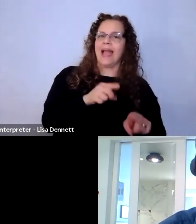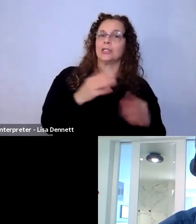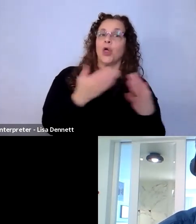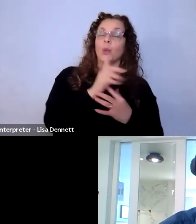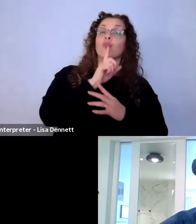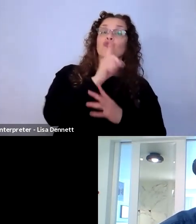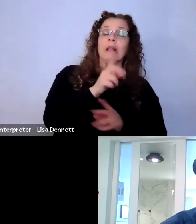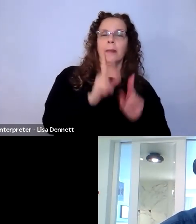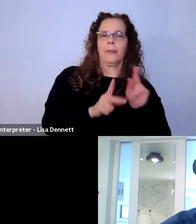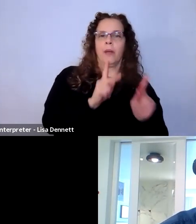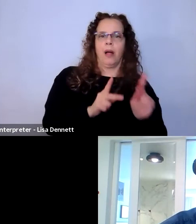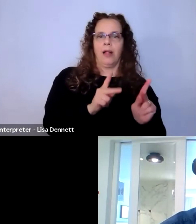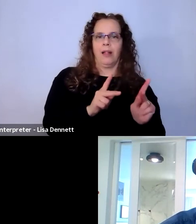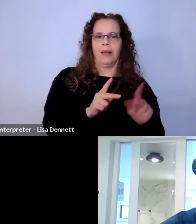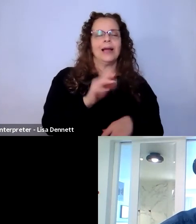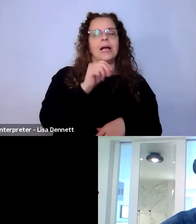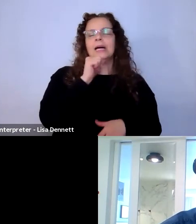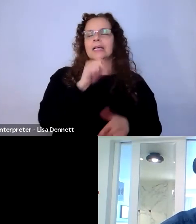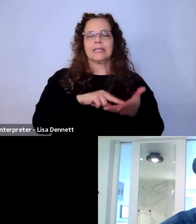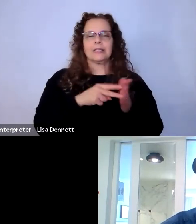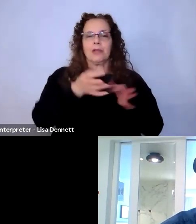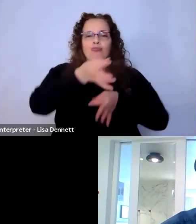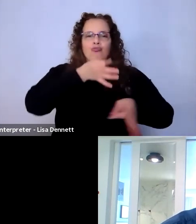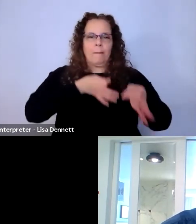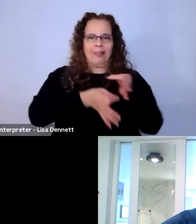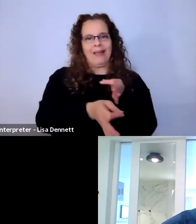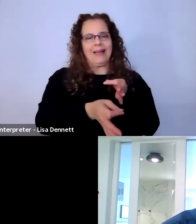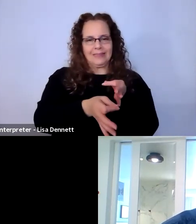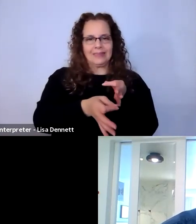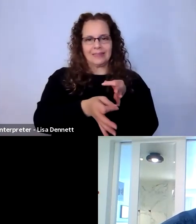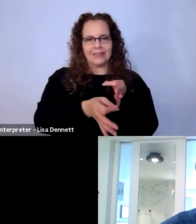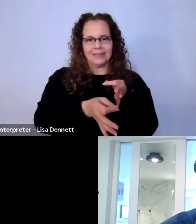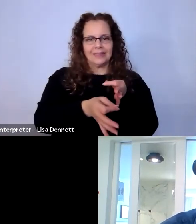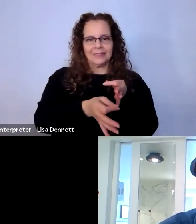replace the need for doing user research studies or user testing that still needs to happen and there's some great.